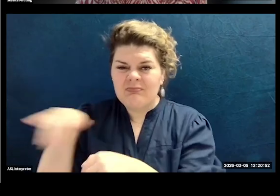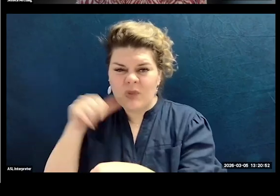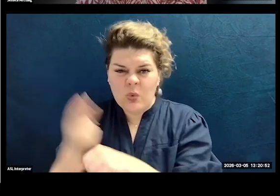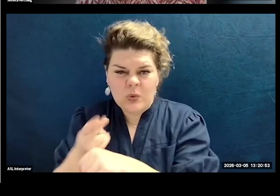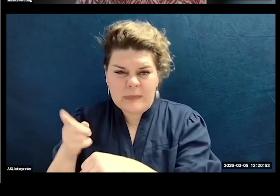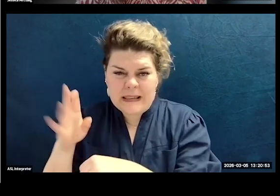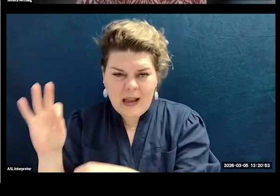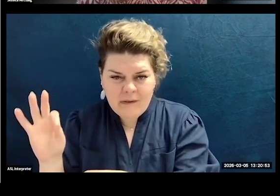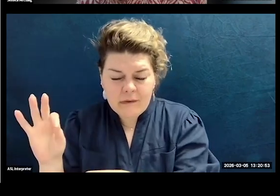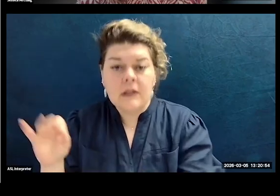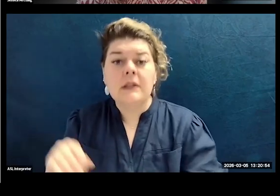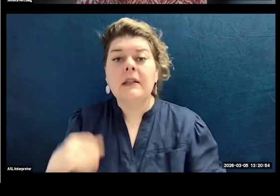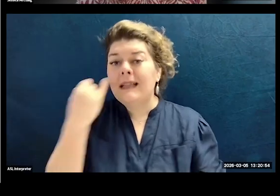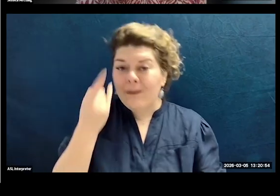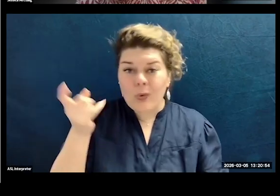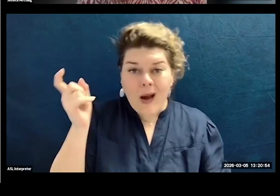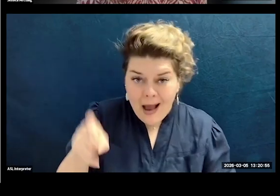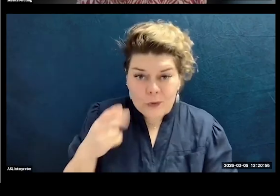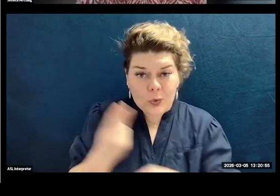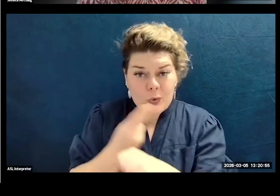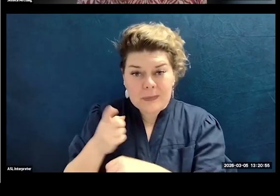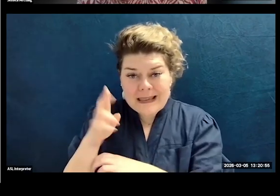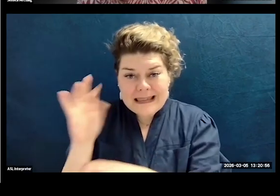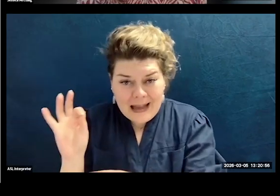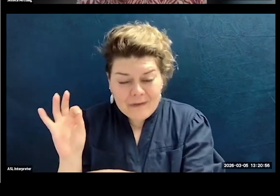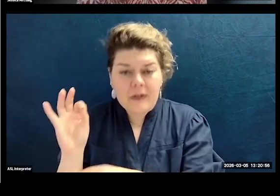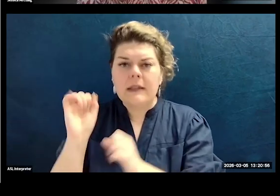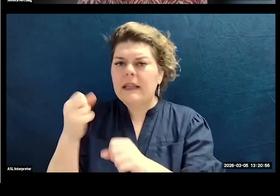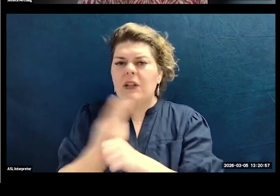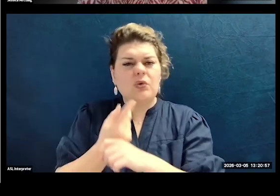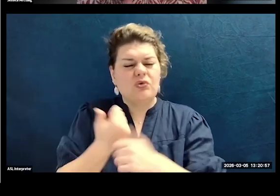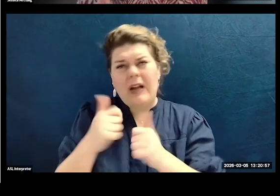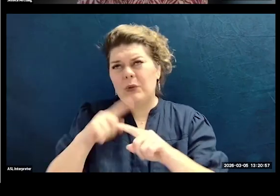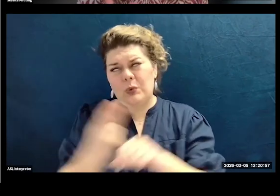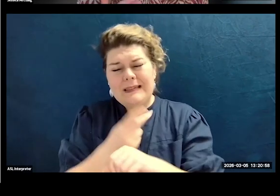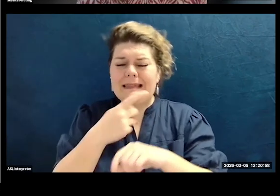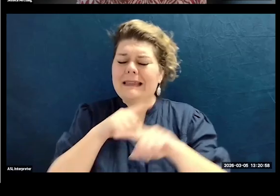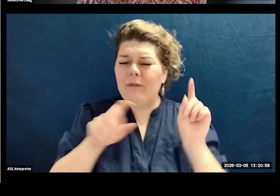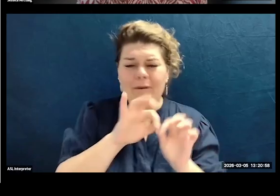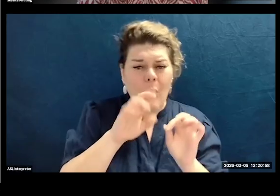But in cases where you do not have to use PDF, try to use alternative formats. They're easier to make accessible